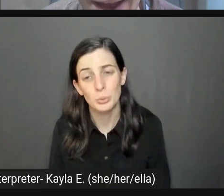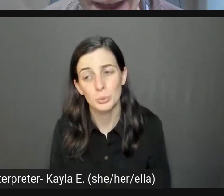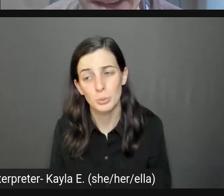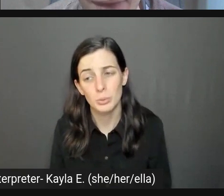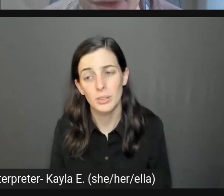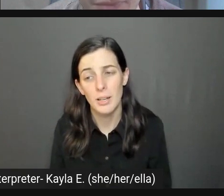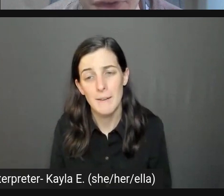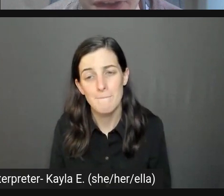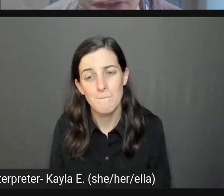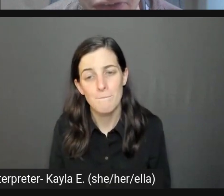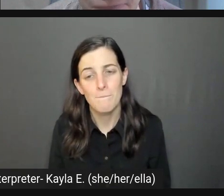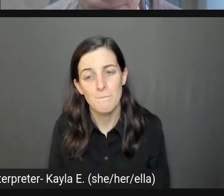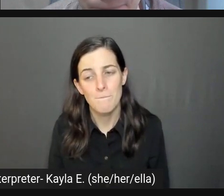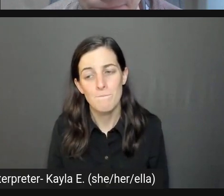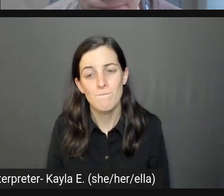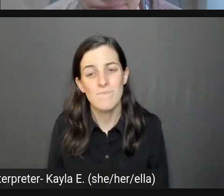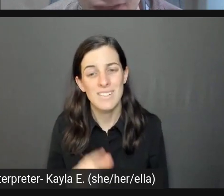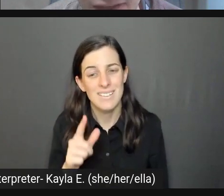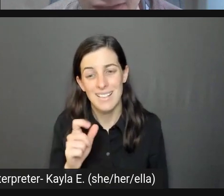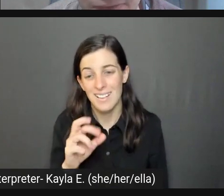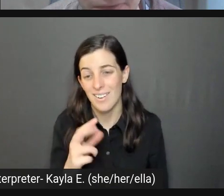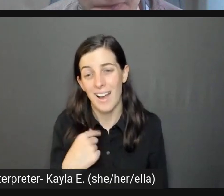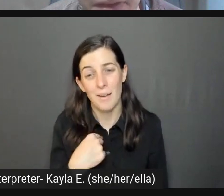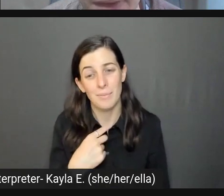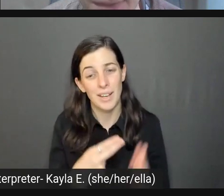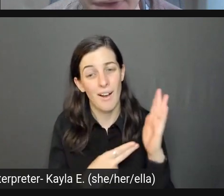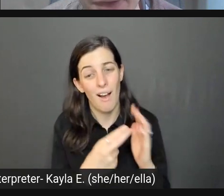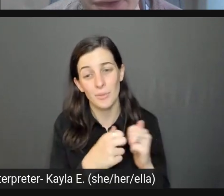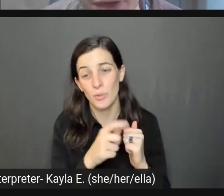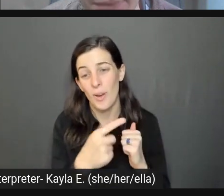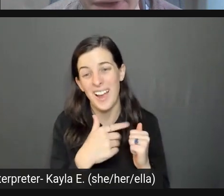I never reported any ship to the developers or company